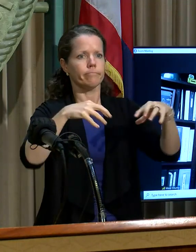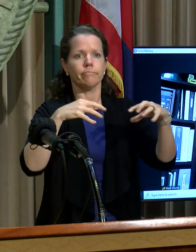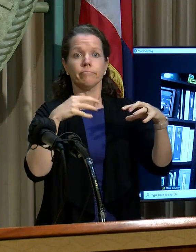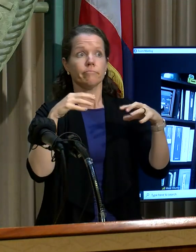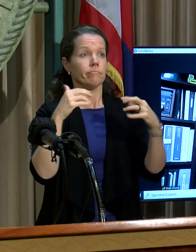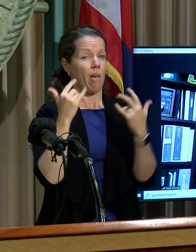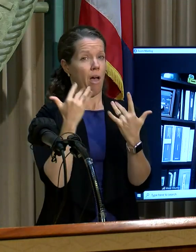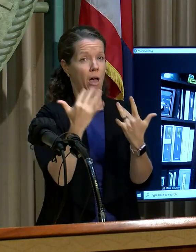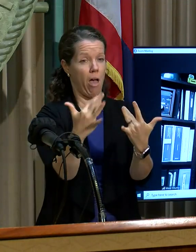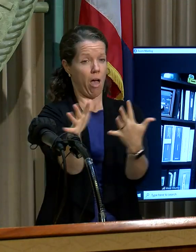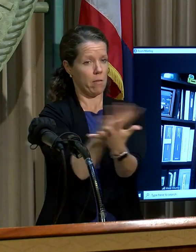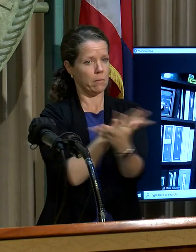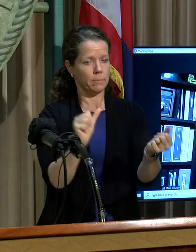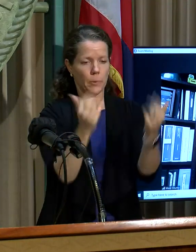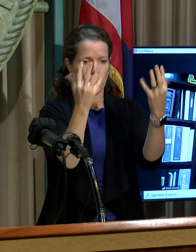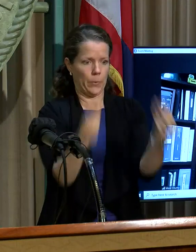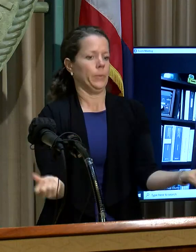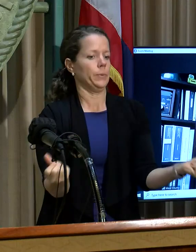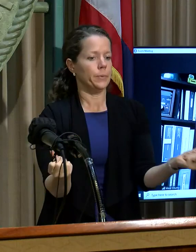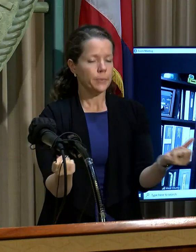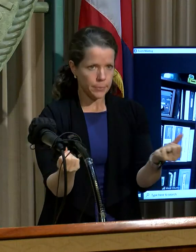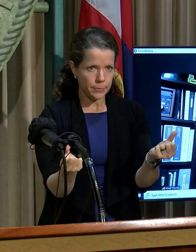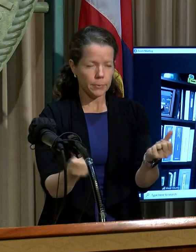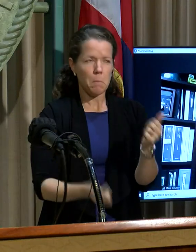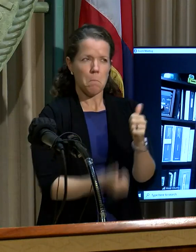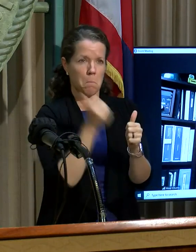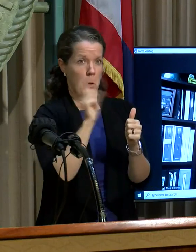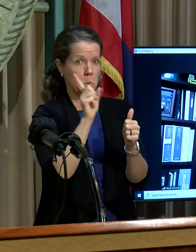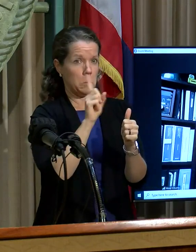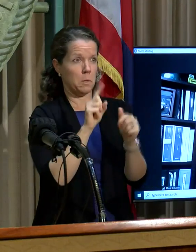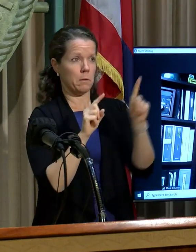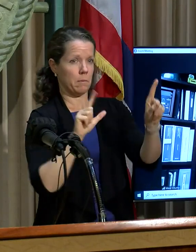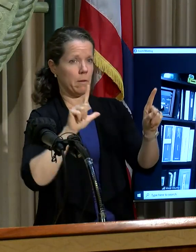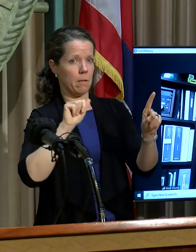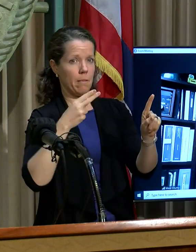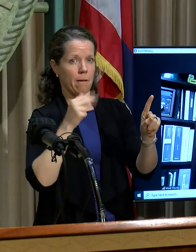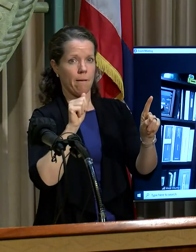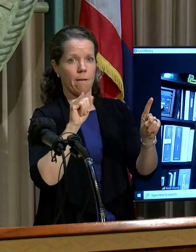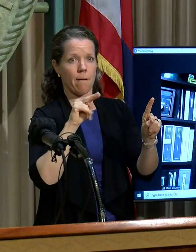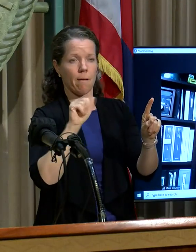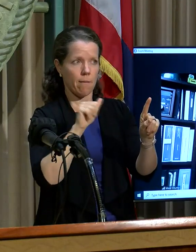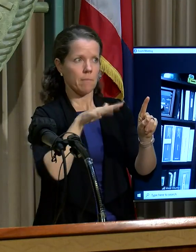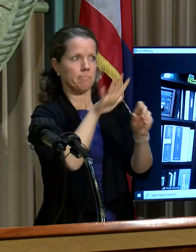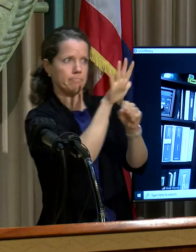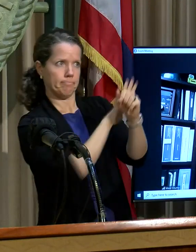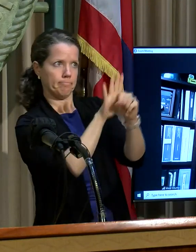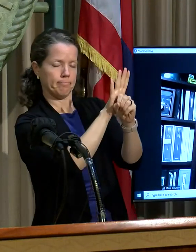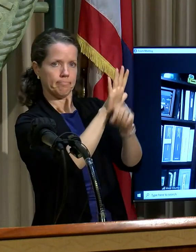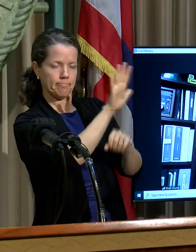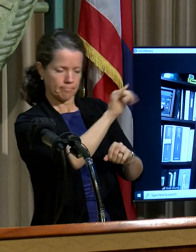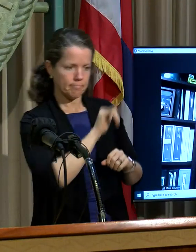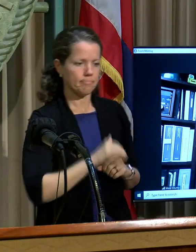WE ARE STILL IN A SEARCH AND RESCUE WE ARE STILL IN A SEARCH AND RESCUE MODE. RESCUE MODE. RESCUE MODE. AND RESCUE MODE. AND SO RESCUE MODE. AND SO I RESCUE MODE. AND SO I DON'T RESCUE MODE. AND SO I DON'T KNOW RESCUE MODE. AND SO I DON'T KNOW WHAT RESCUE MODE. AND SO I DON'T KNOW WHAT WILL AND SO I DON'T KNOW WHAT WILL AND SO I DON'T KNOW WHAT WILL HAPPEN AND SO I DON'T KNOW WHAT WILL HAPPEN TO AND SO I DON'T KNOW WHAT WILL HAPPEN TO THAT AND SO I DON'T KNOW WHAT WILL HAPPEN TO THAT NUMBER. HAPPEN TO THAT NUMBER. HAPPEN TO THAT NUMBER. WE'VE HAPPEN TO THAT NUMBER. WE'VE HAD